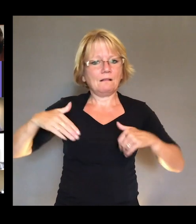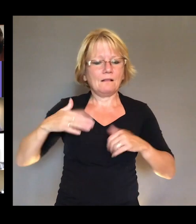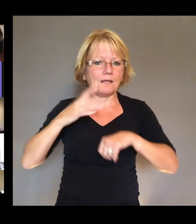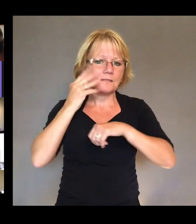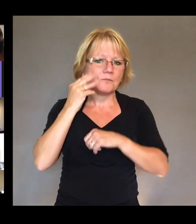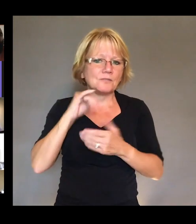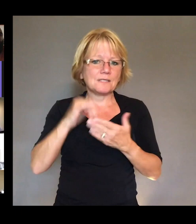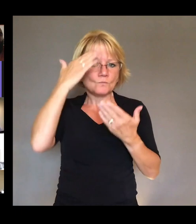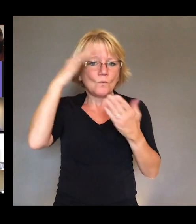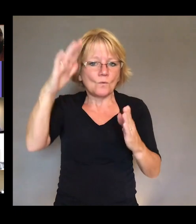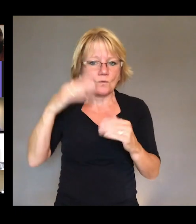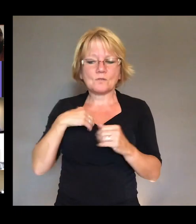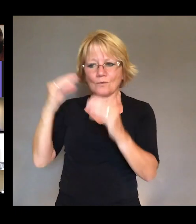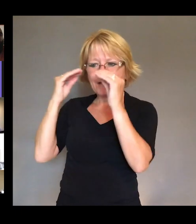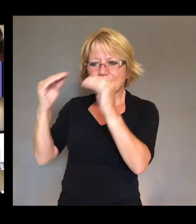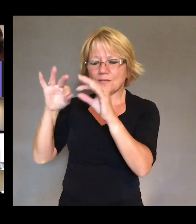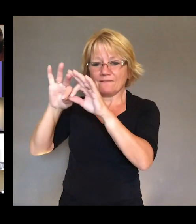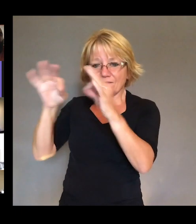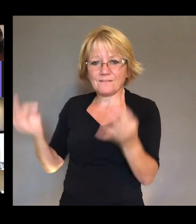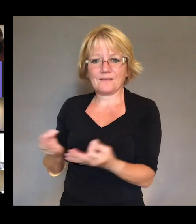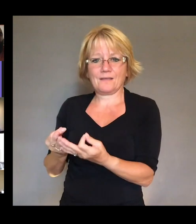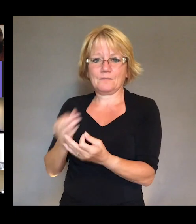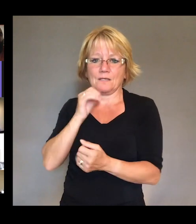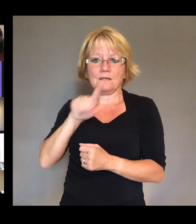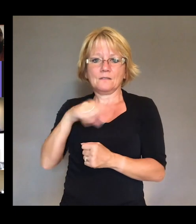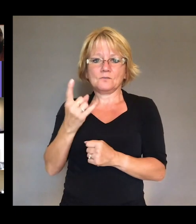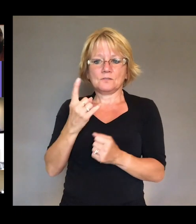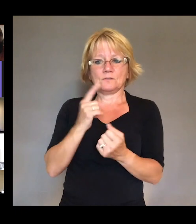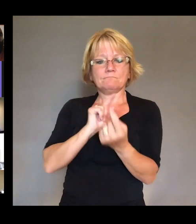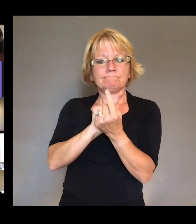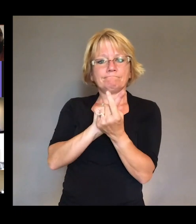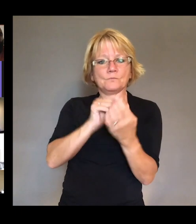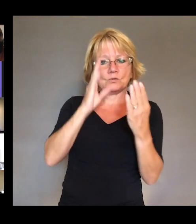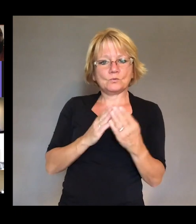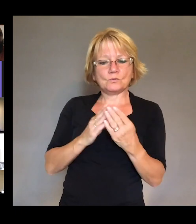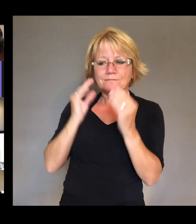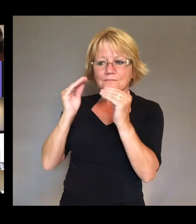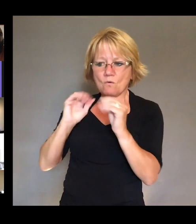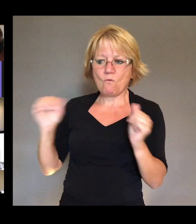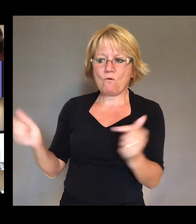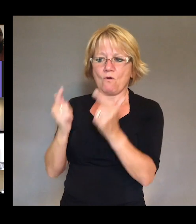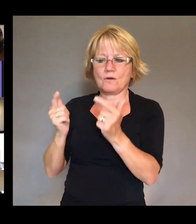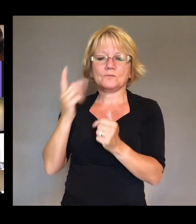And so we need to be able to educate them as a family and not just sometimes the student, we need to educate everyone